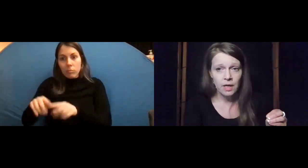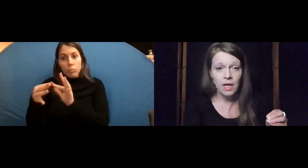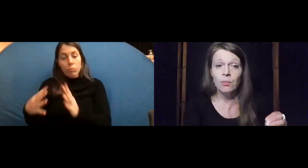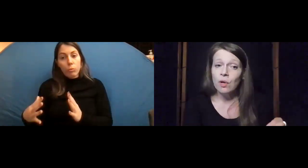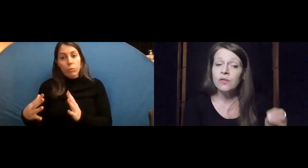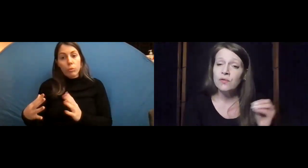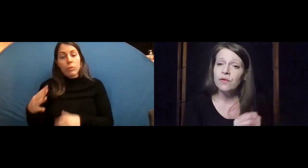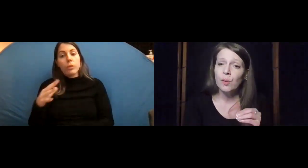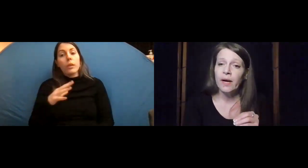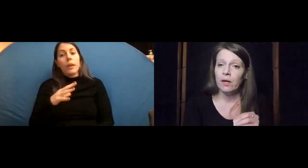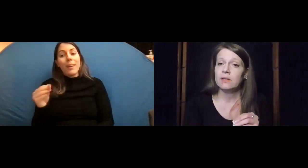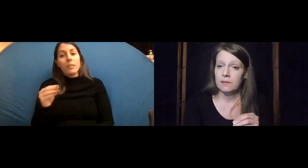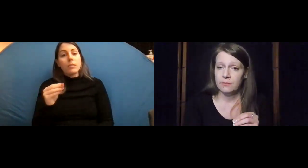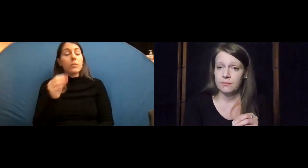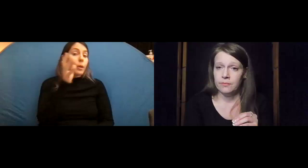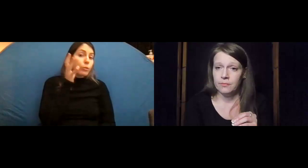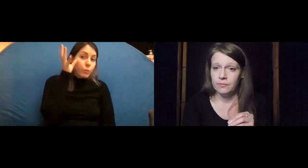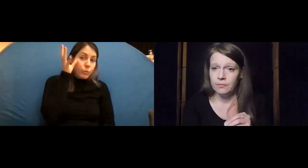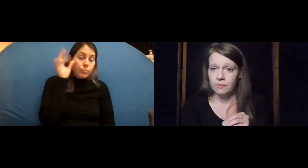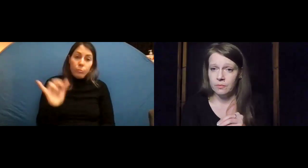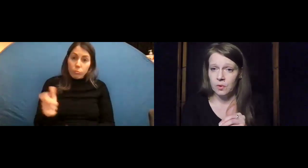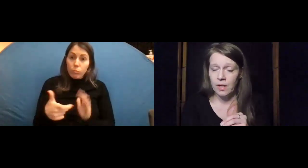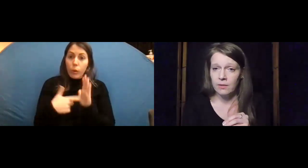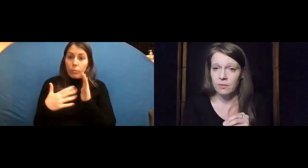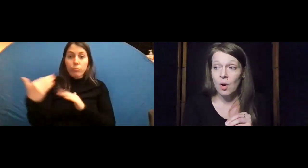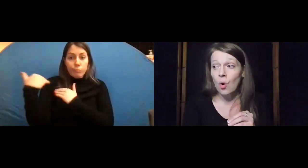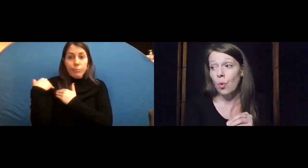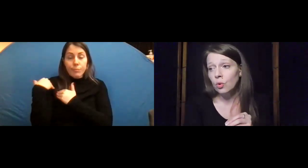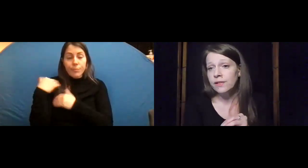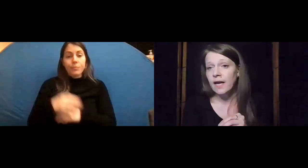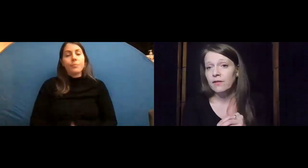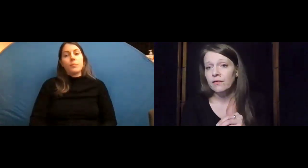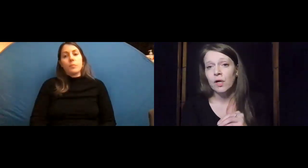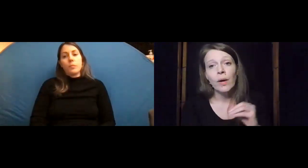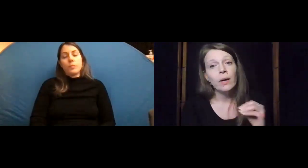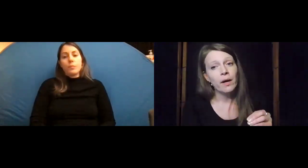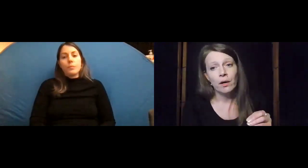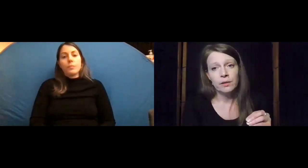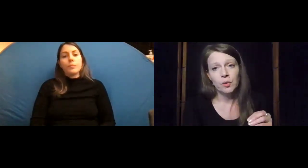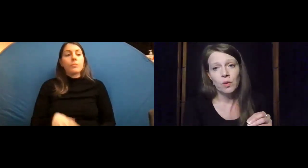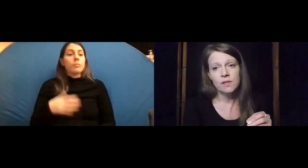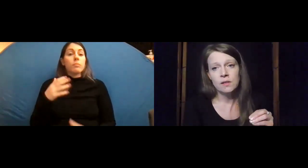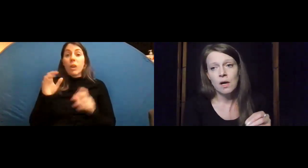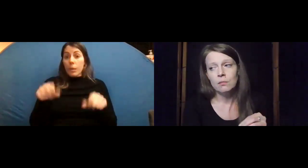students in the school system who need interpreters, but also